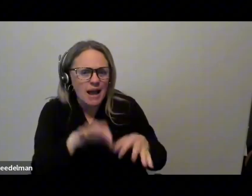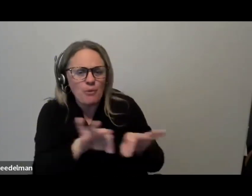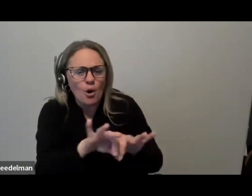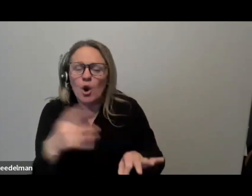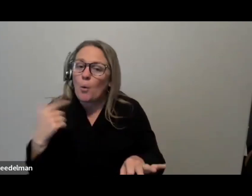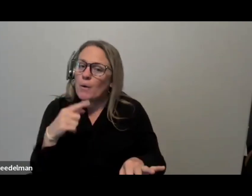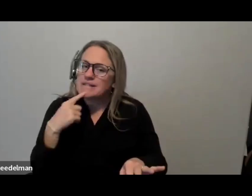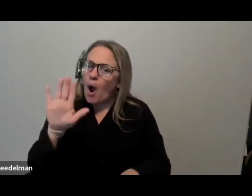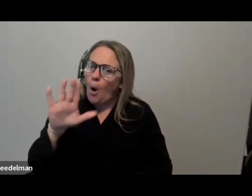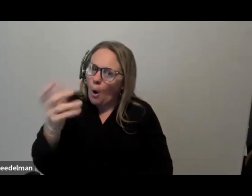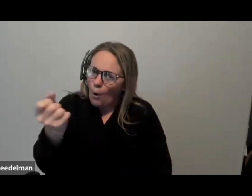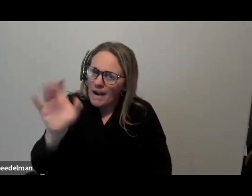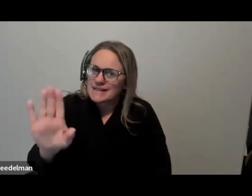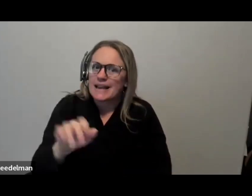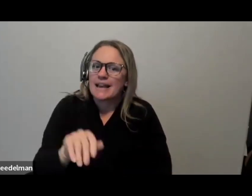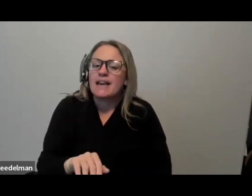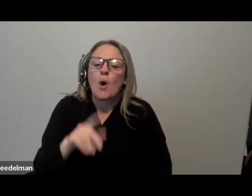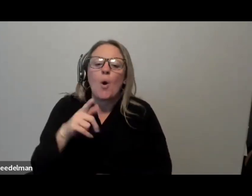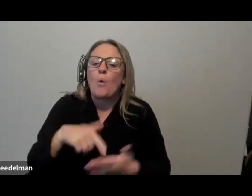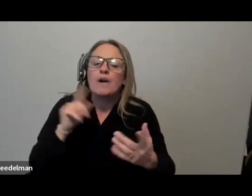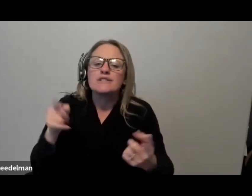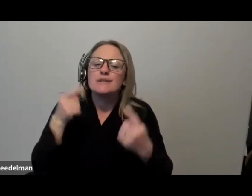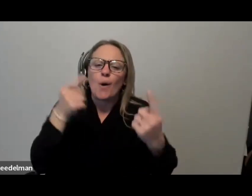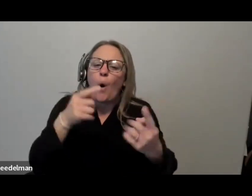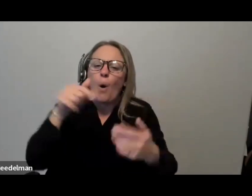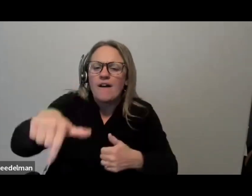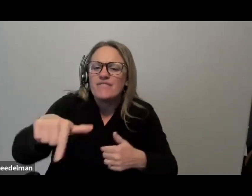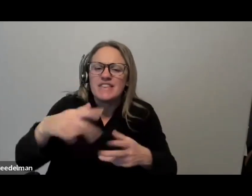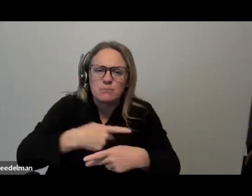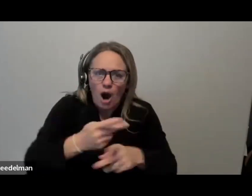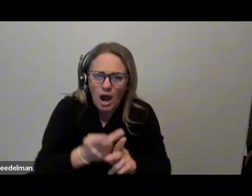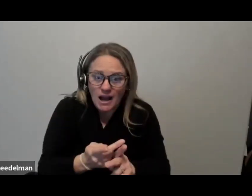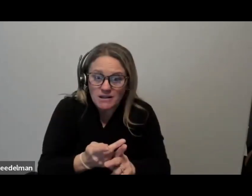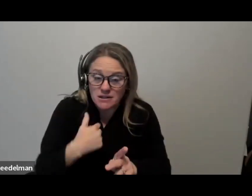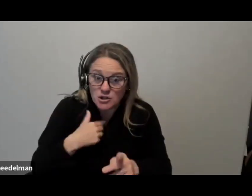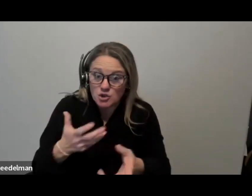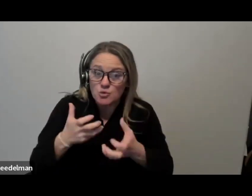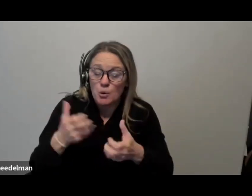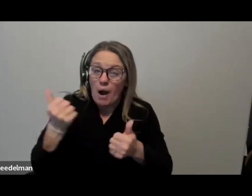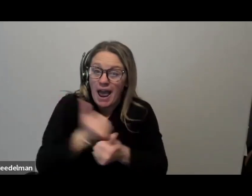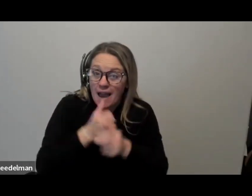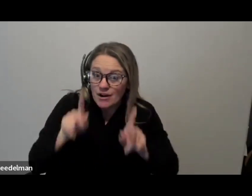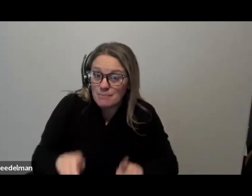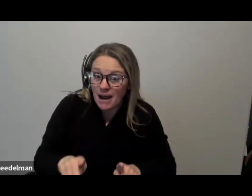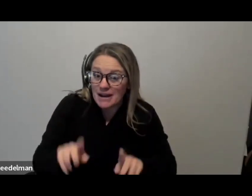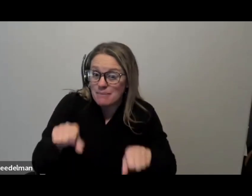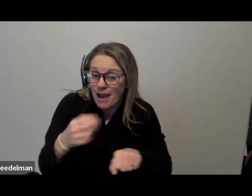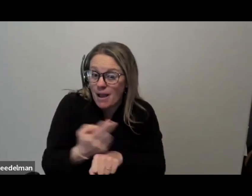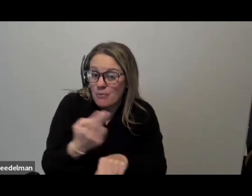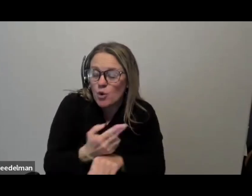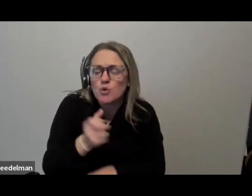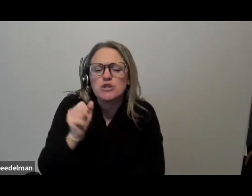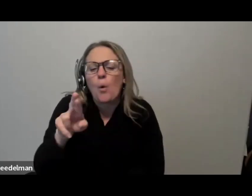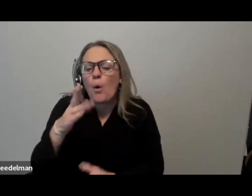of this security product is? Do we want everyone to be able to use it or do we want some people to end up dealing with problems